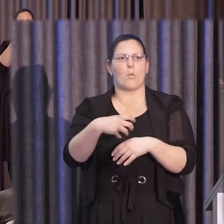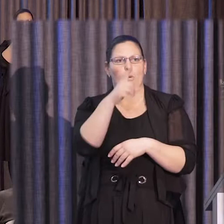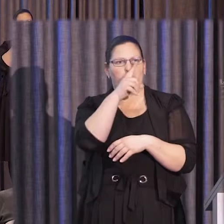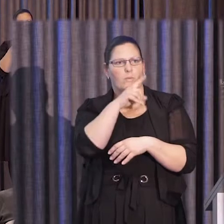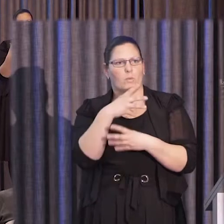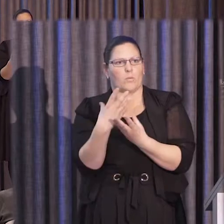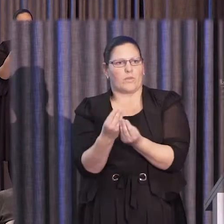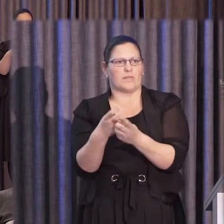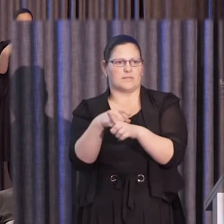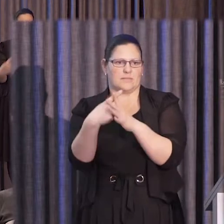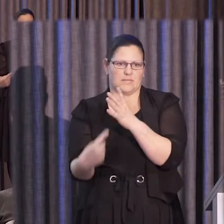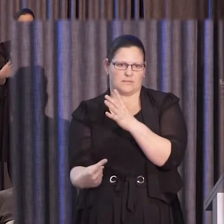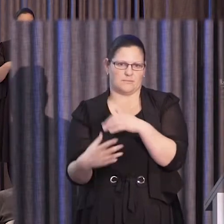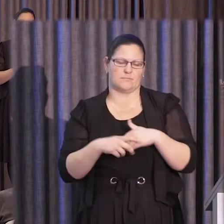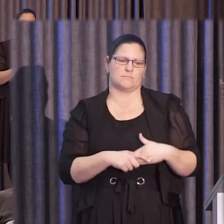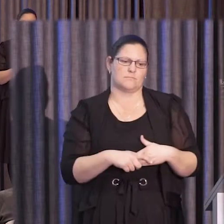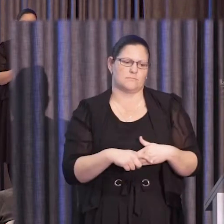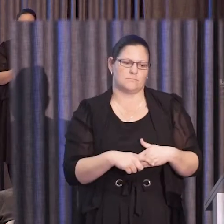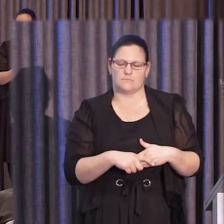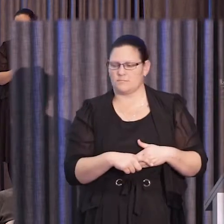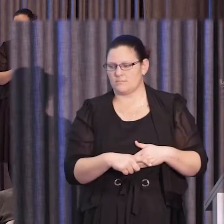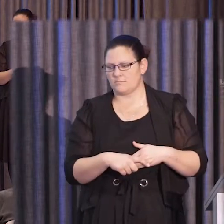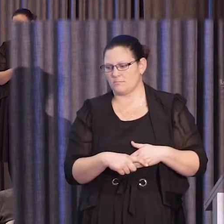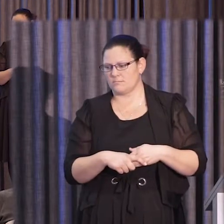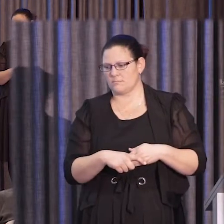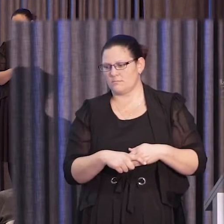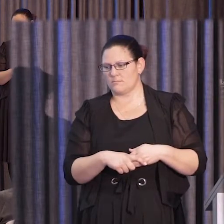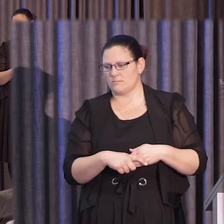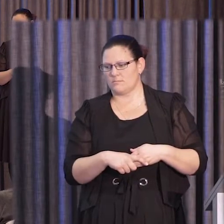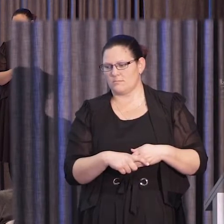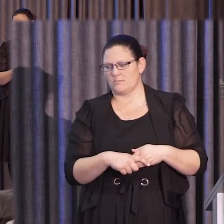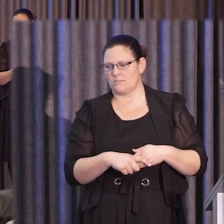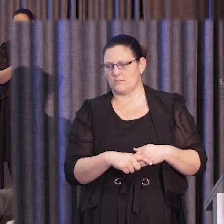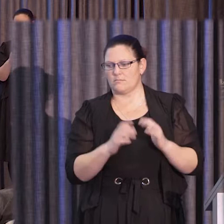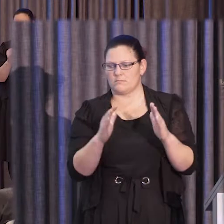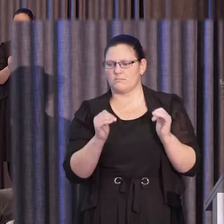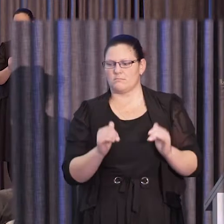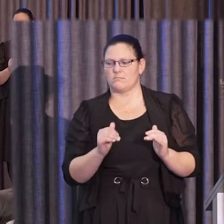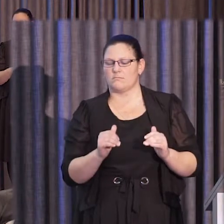to increase the employment of people with disability. And lastly, there is work undergoing